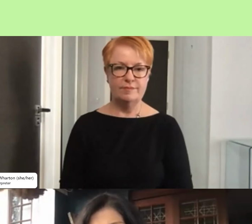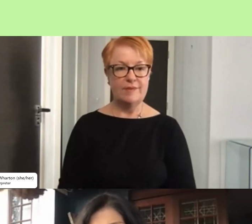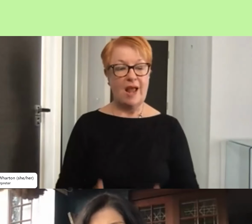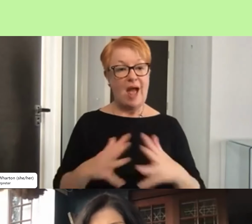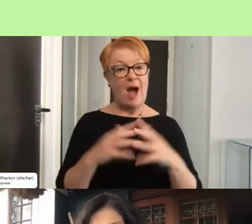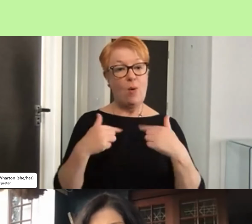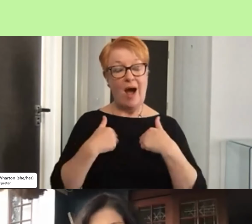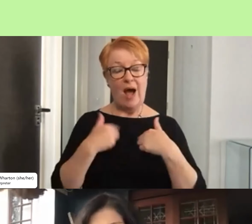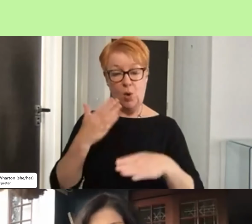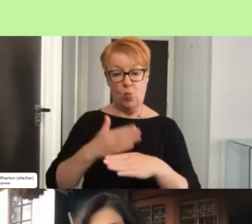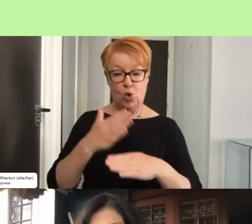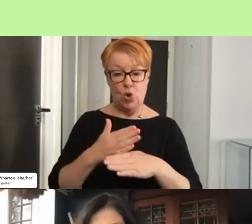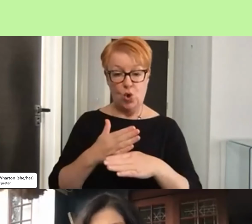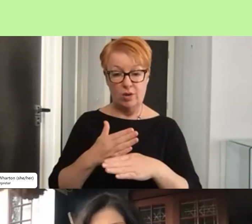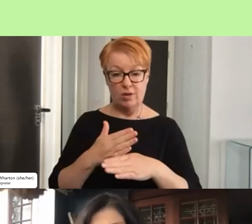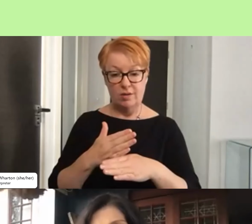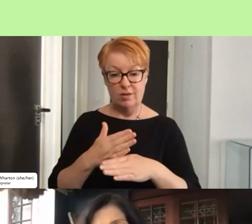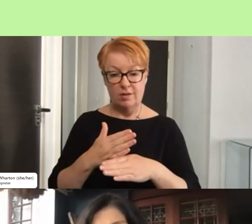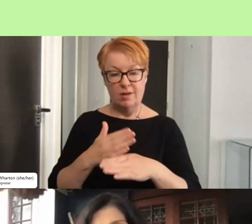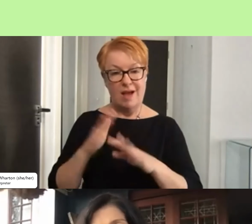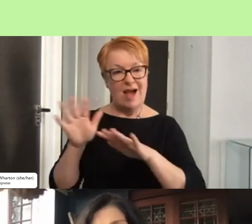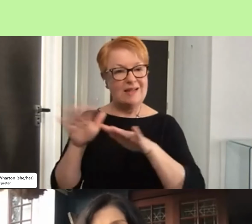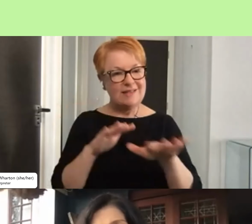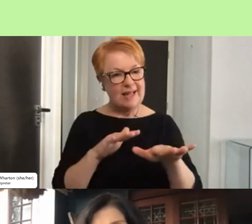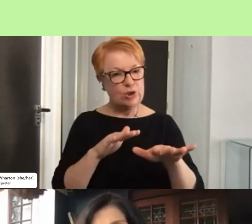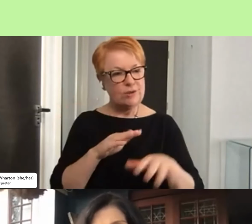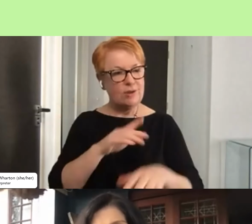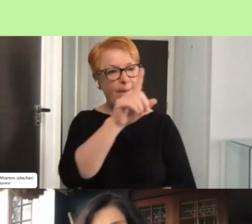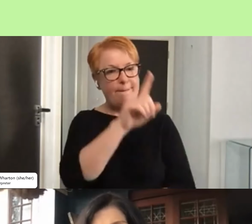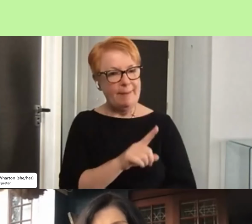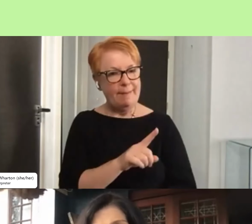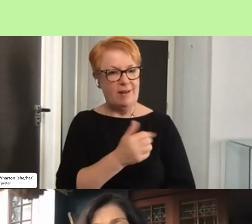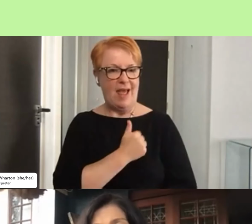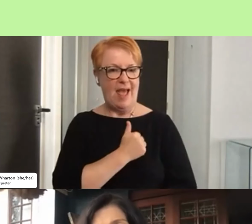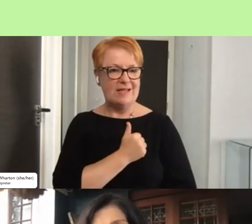I paid attention to people who expect my attention, the least.